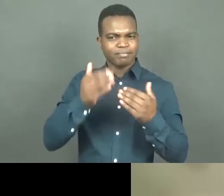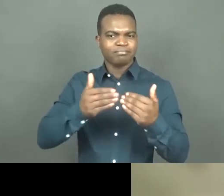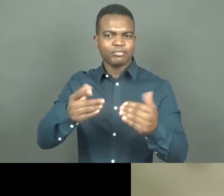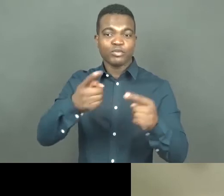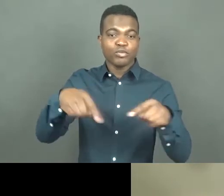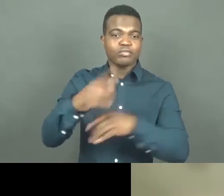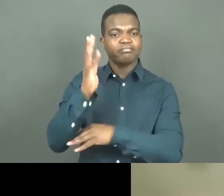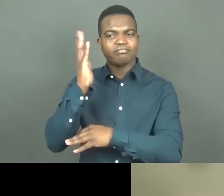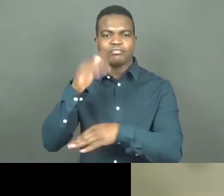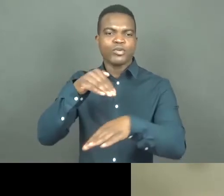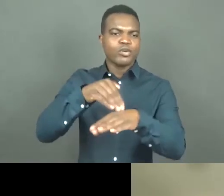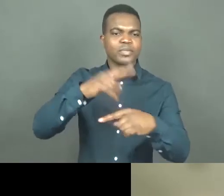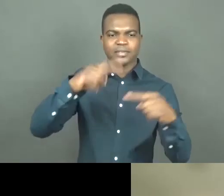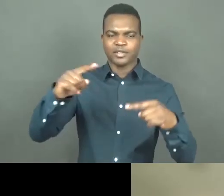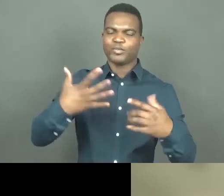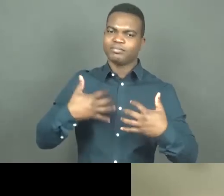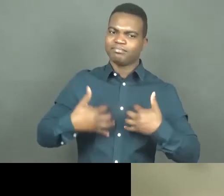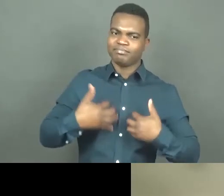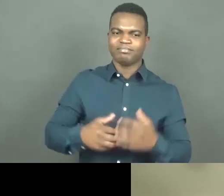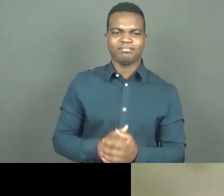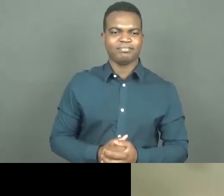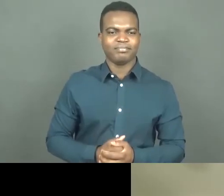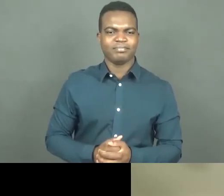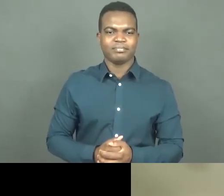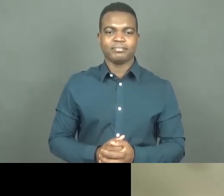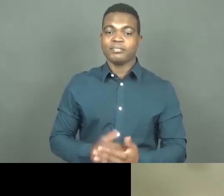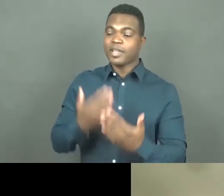as well as Switzerland's commitment. We'll hear from you again at the end of the webinar